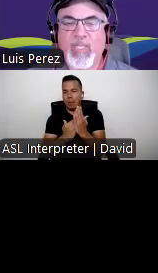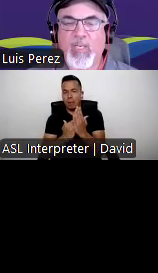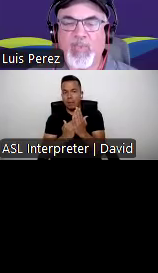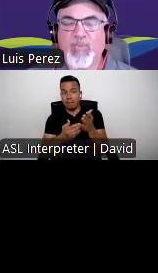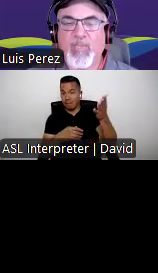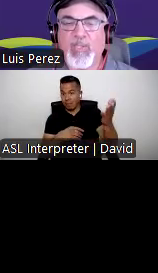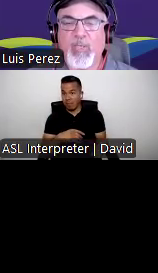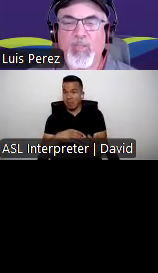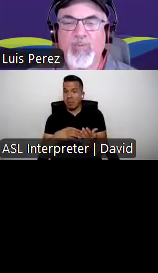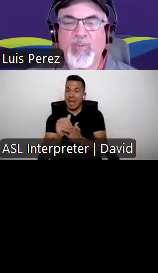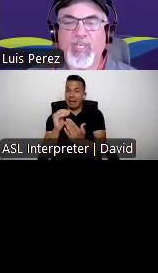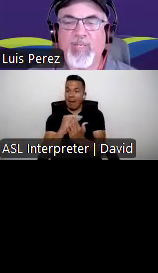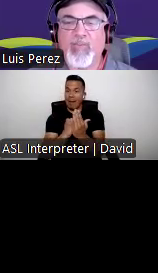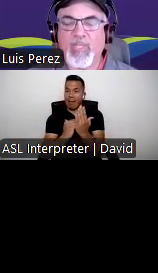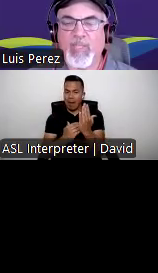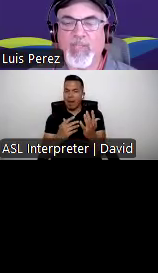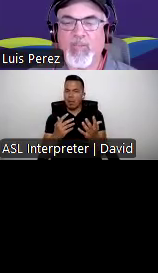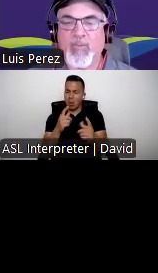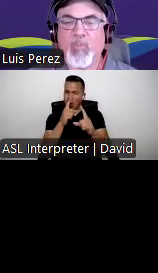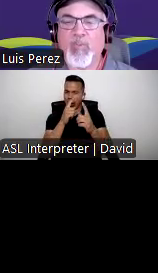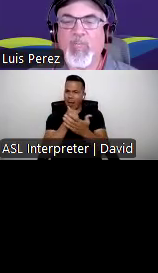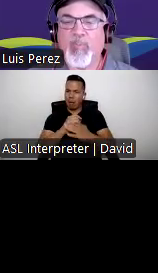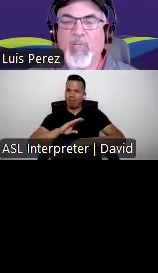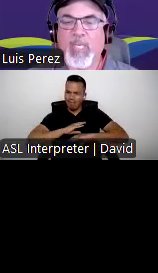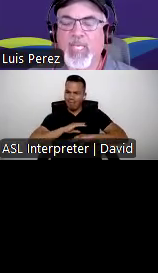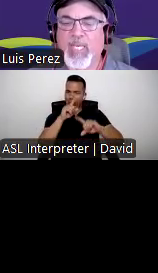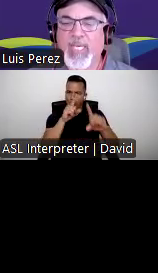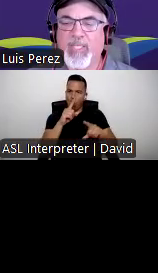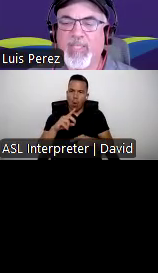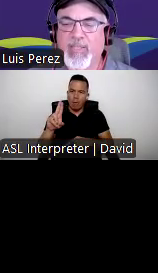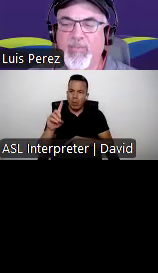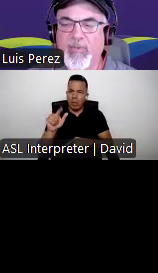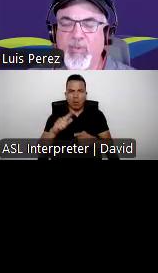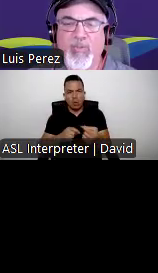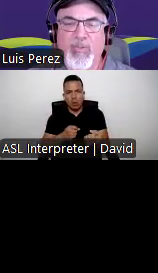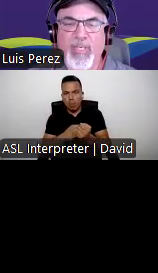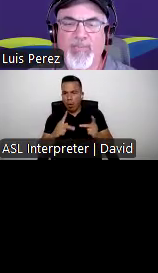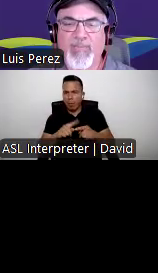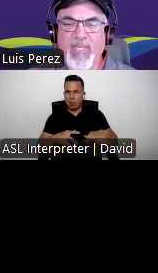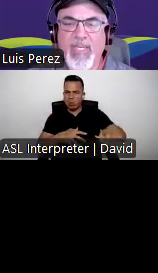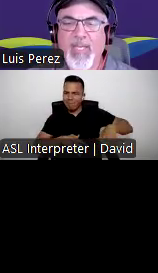help us reach the goal of UDL, which is to support people in gaining agency over their own learning.